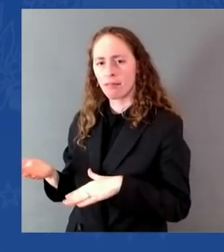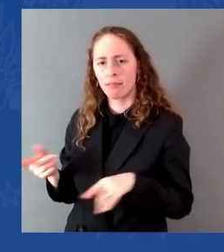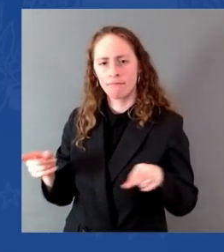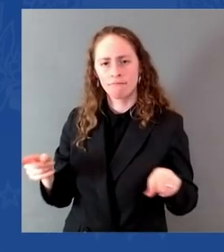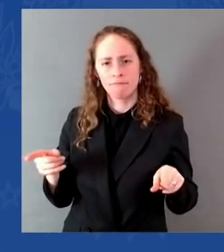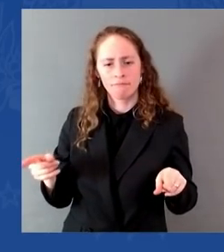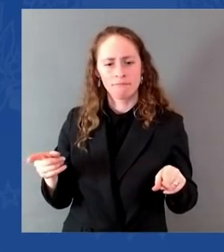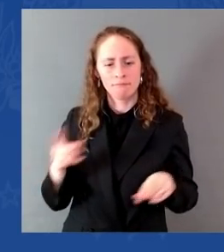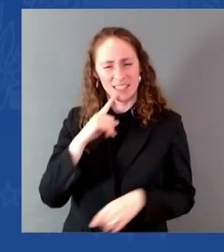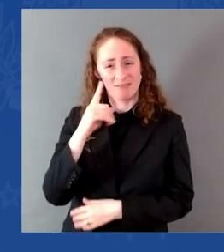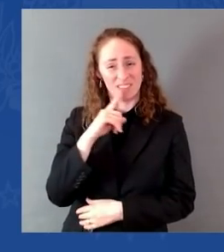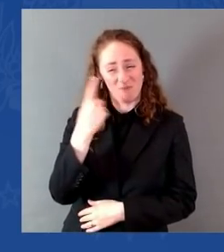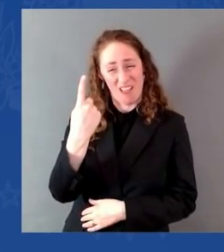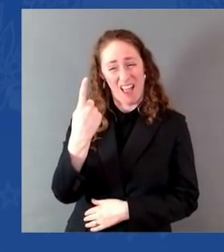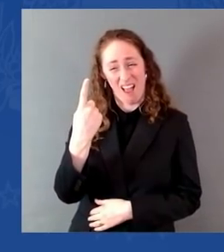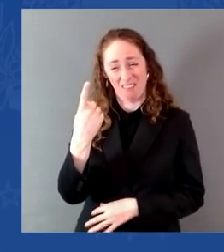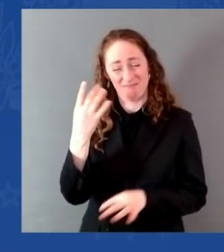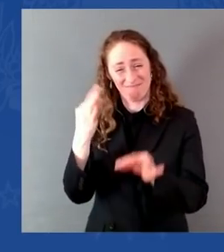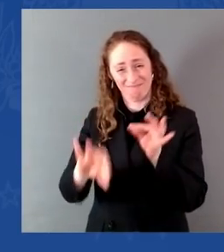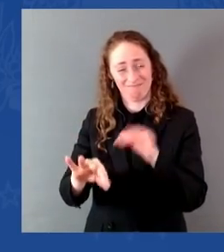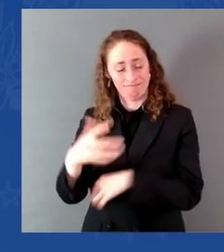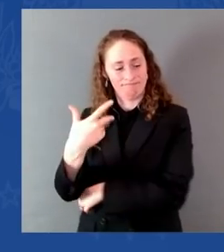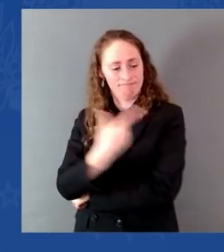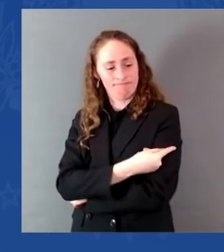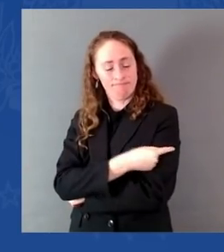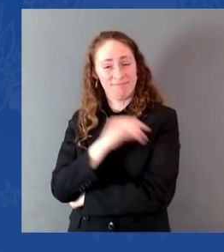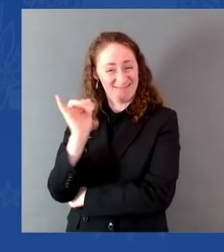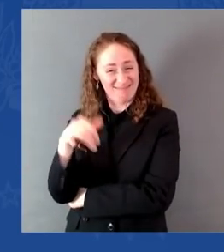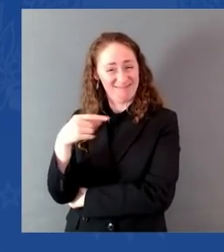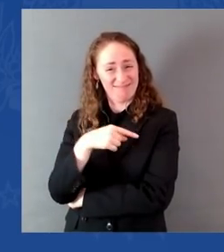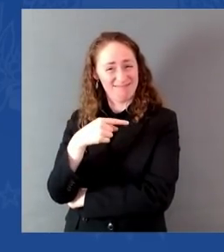that can cost consumers now $1,000 a month.